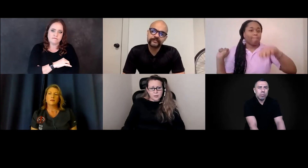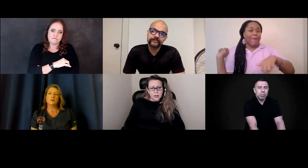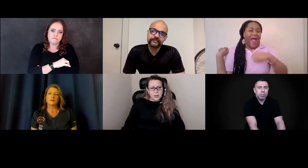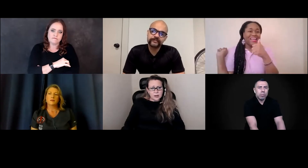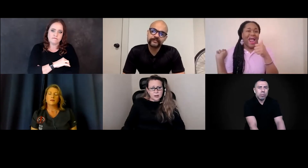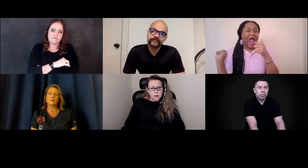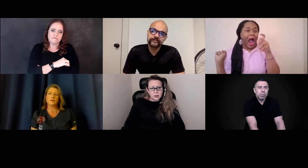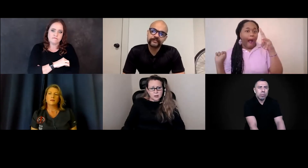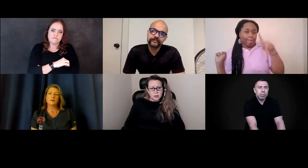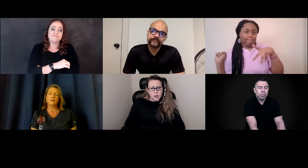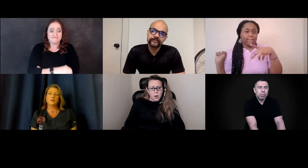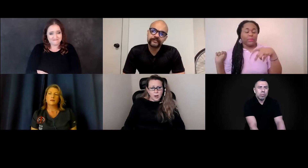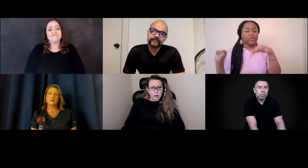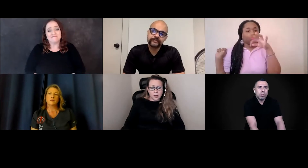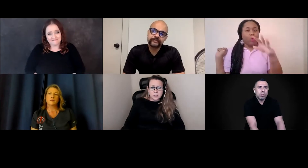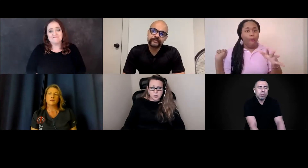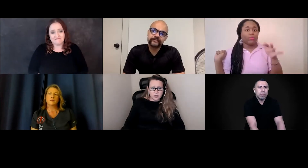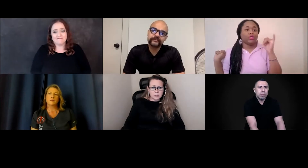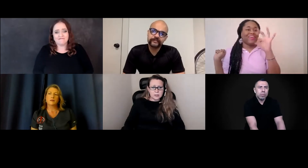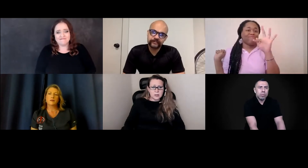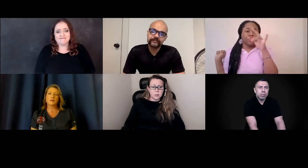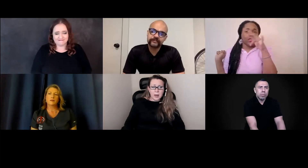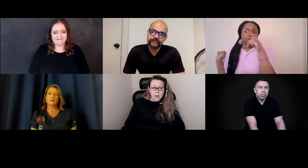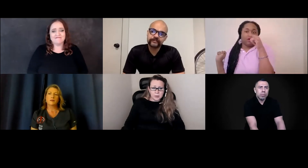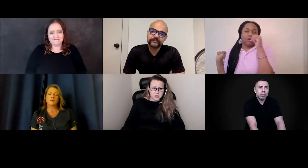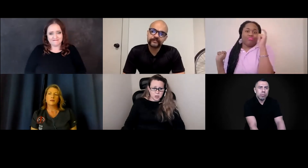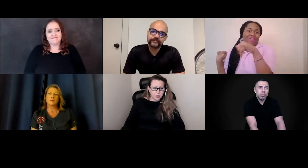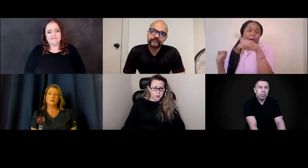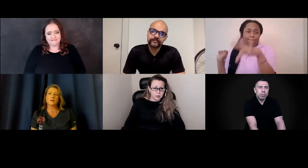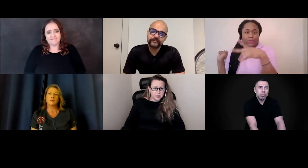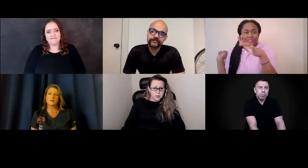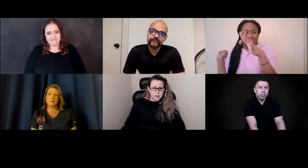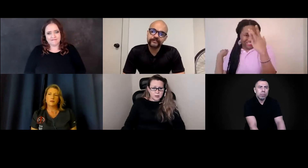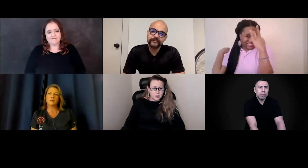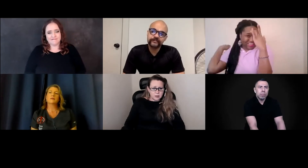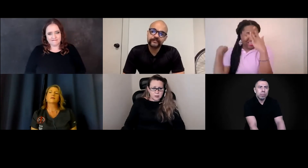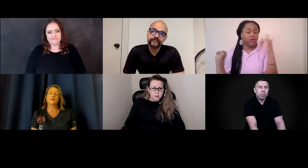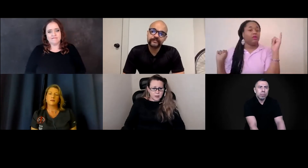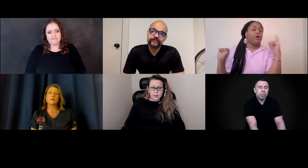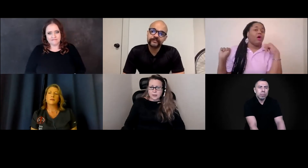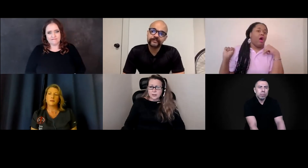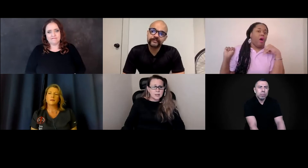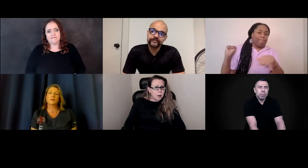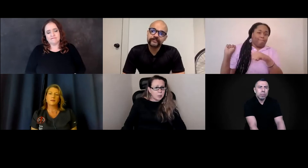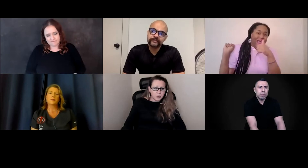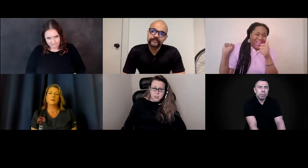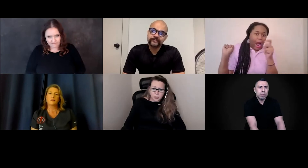And then I'll also give a list of backup interpreters in case -- let's say my preferred interpreter